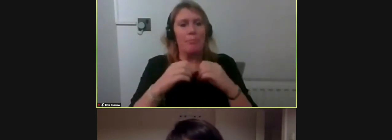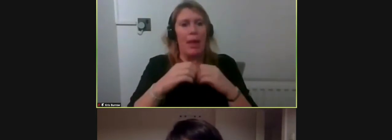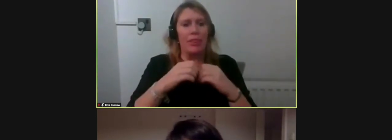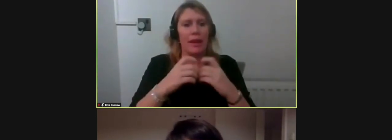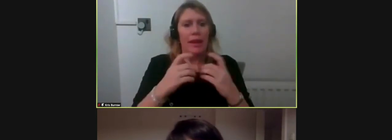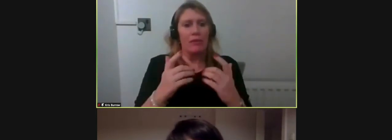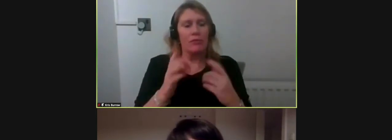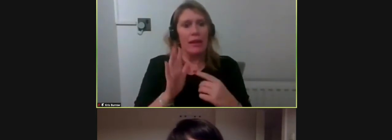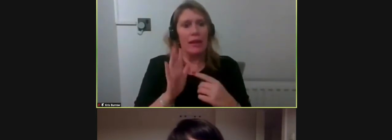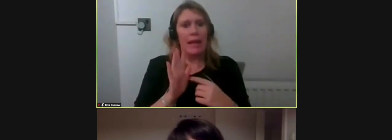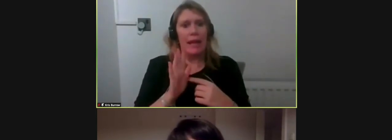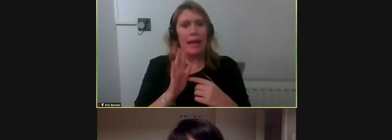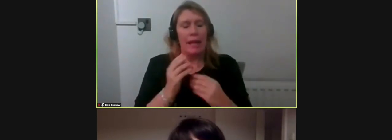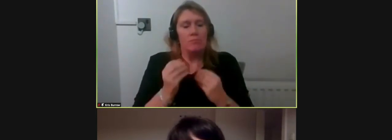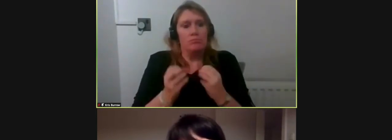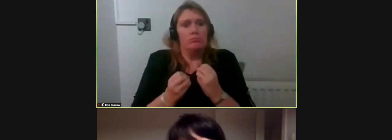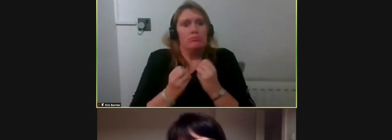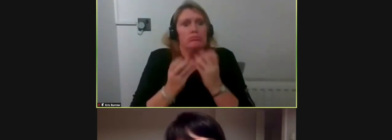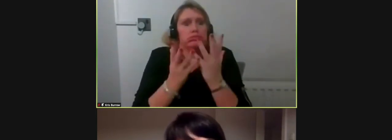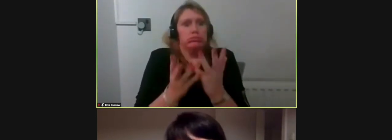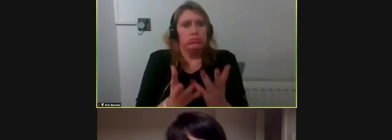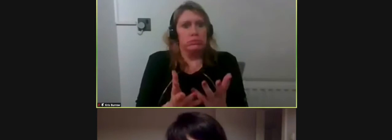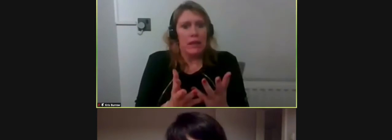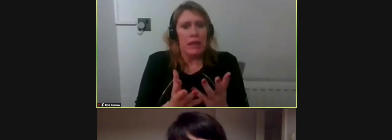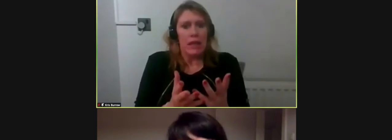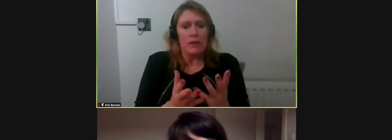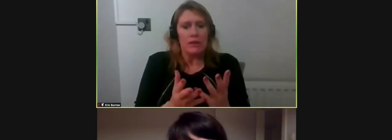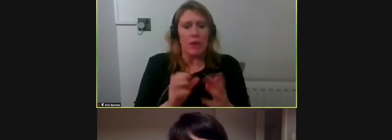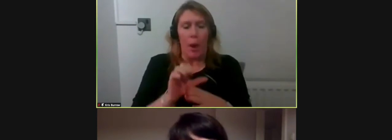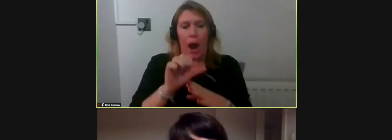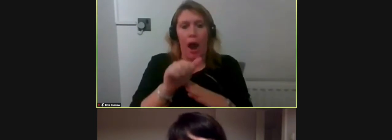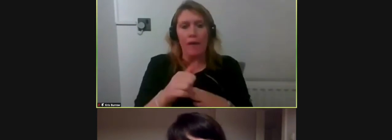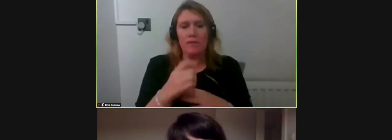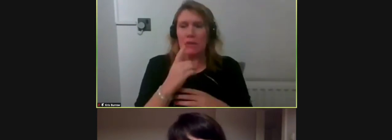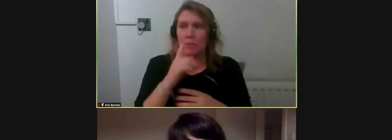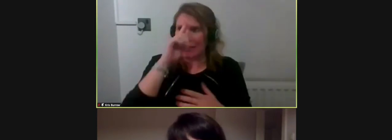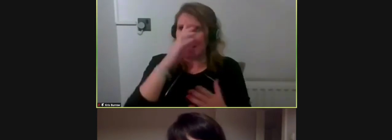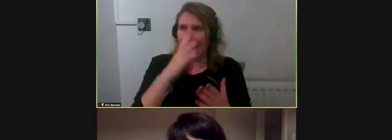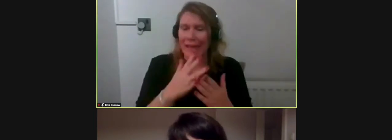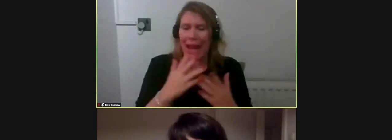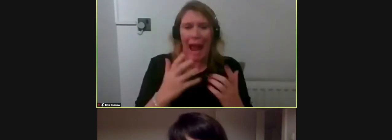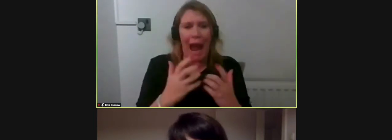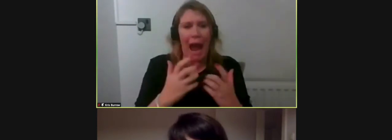like: how do we turn this into a fully staged work. Of course, dealing with this